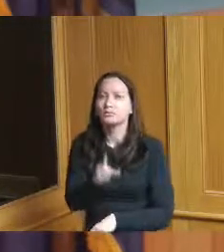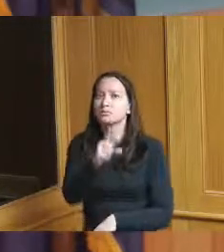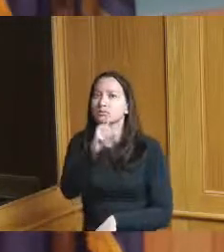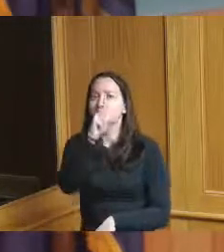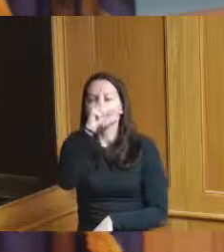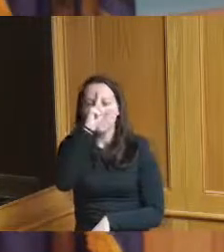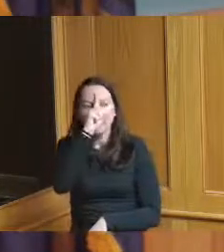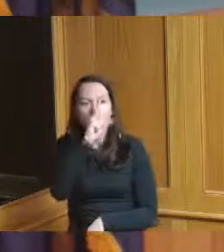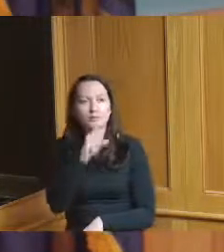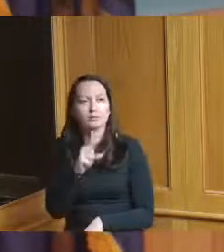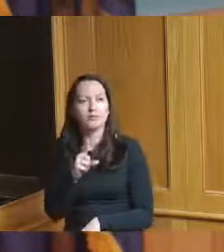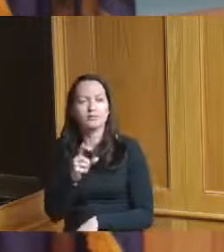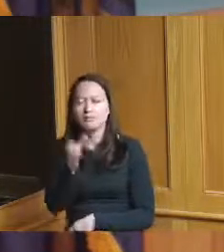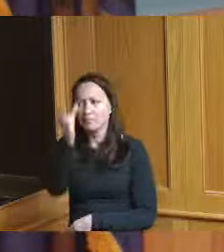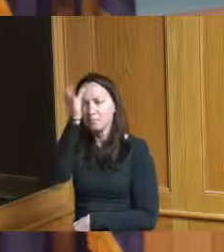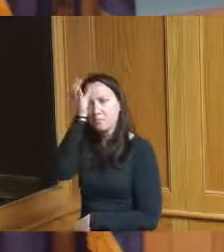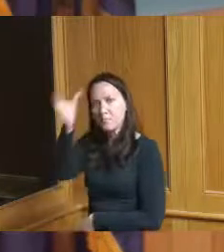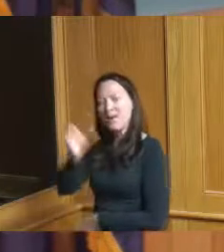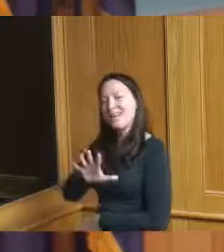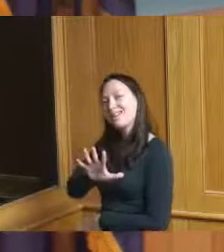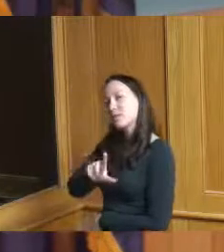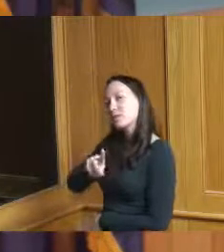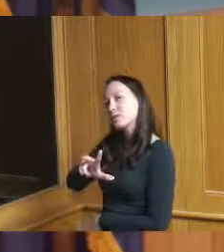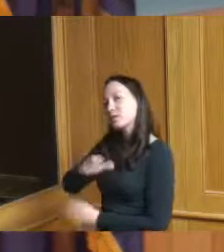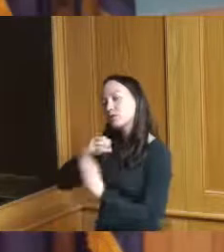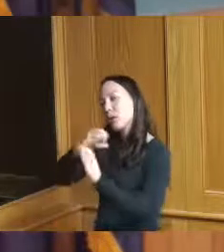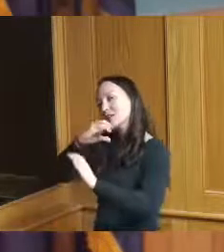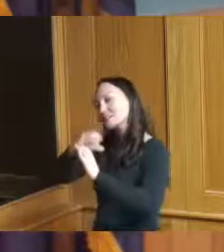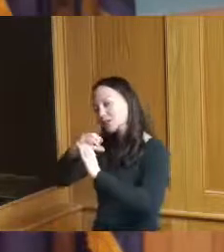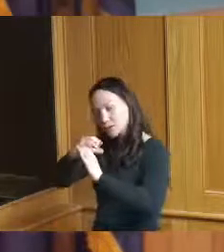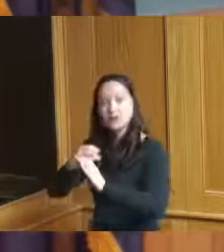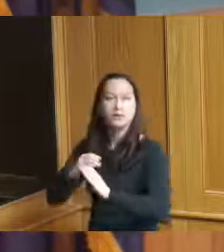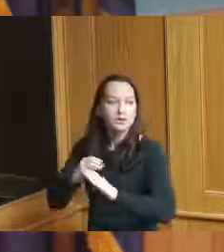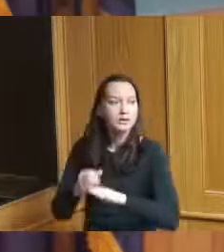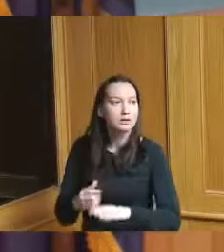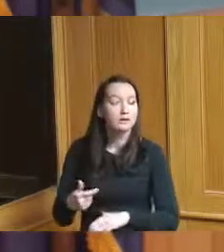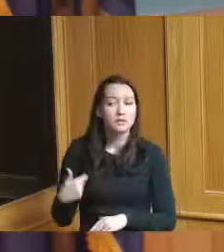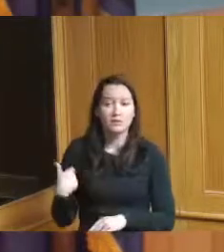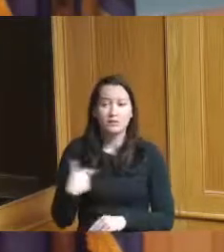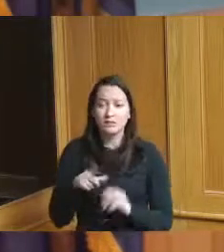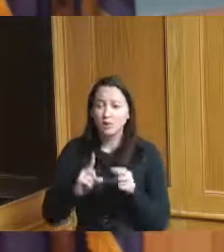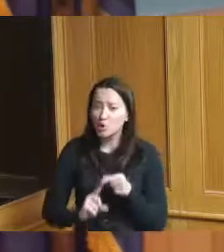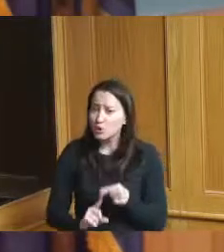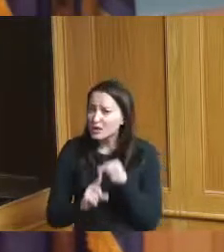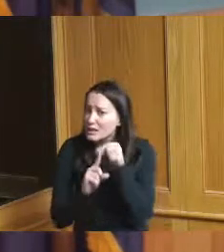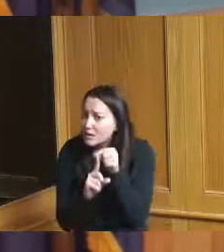definitely the concept for the 513 Relief bus what makes it unique and I don't think anywhere